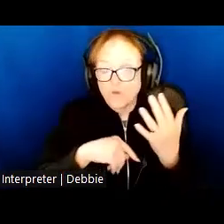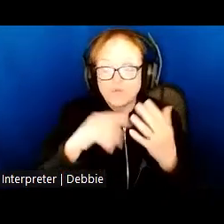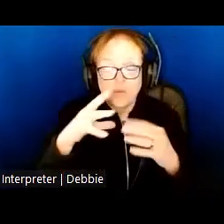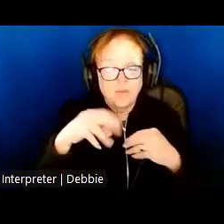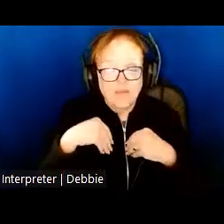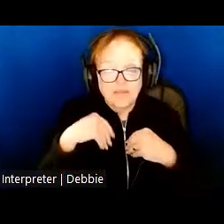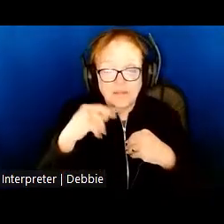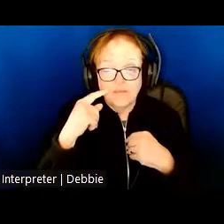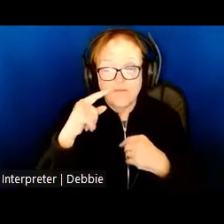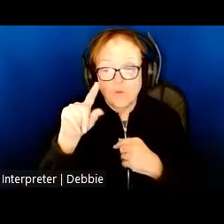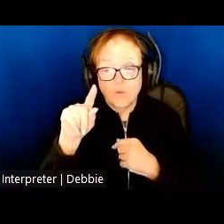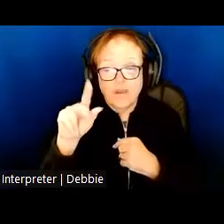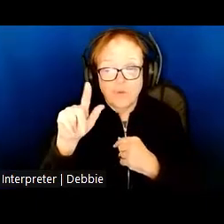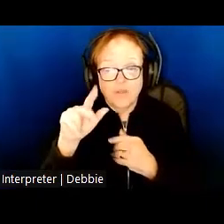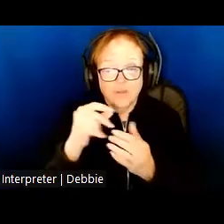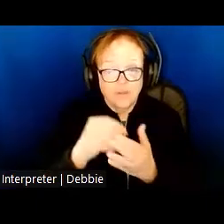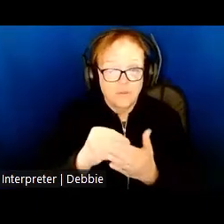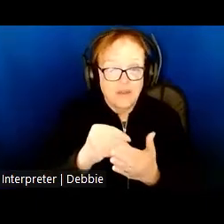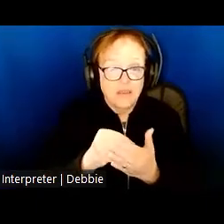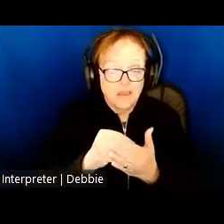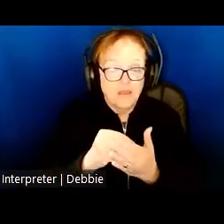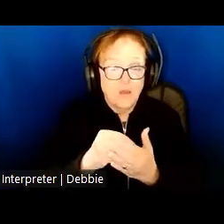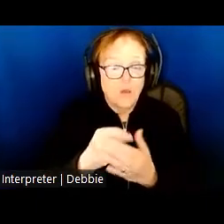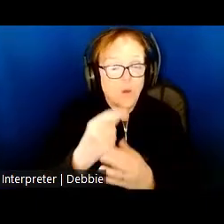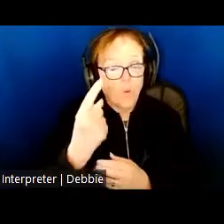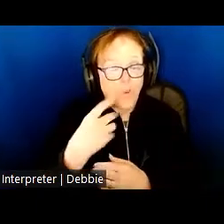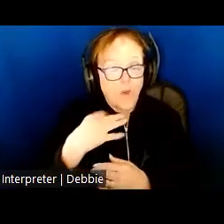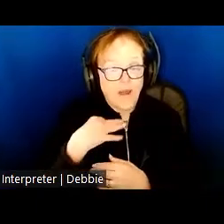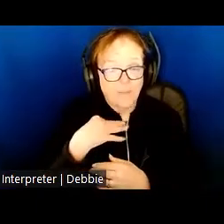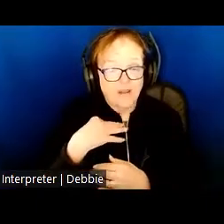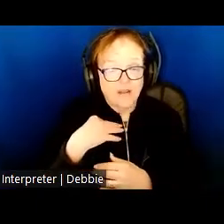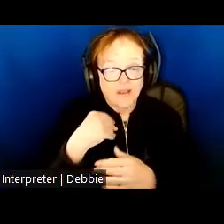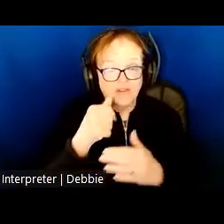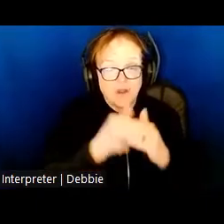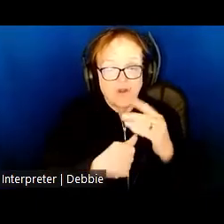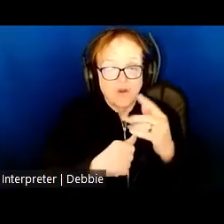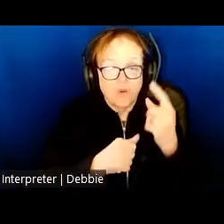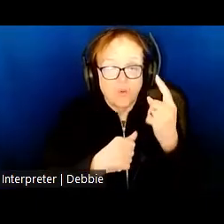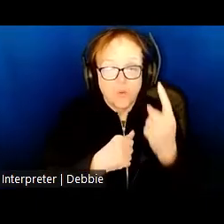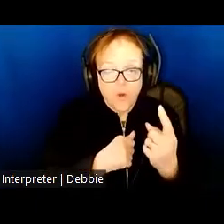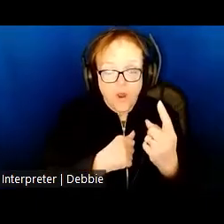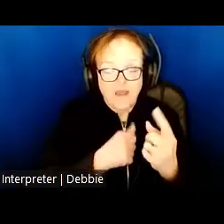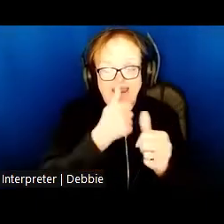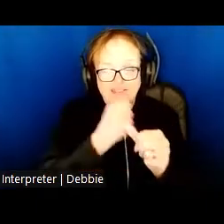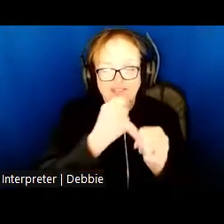may submit one application in a single category per year. If your work doesn’t fall under